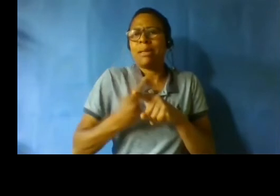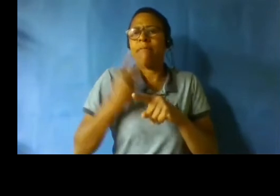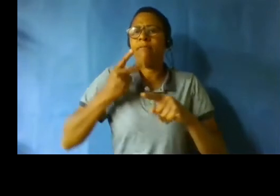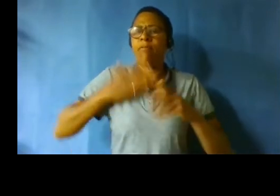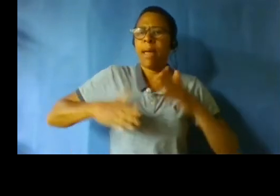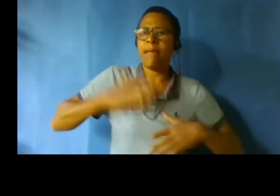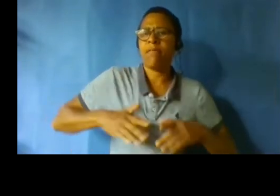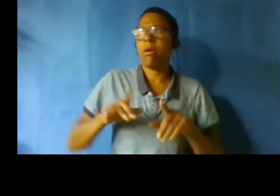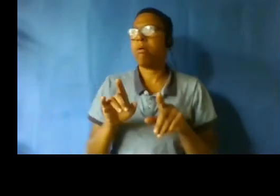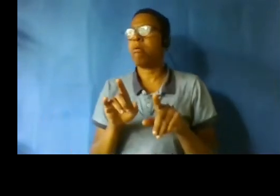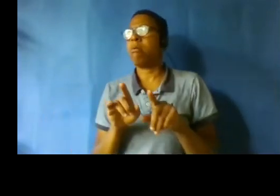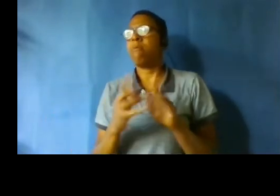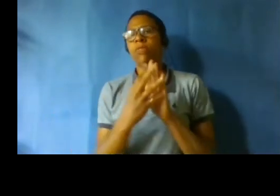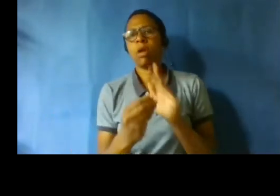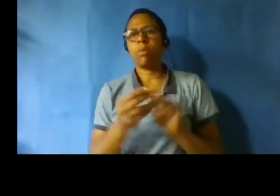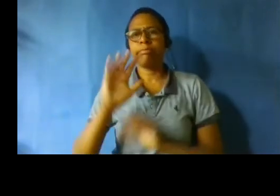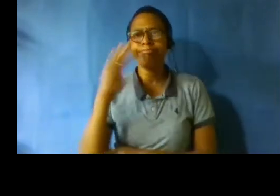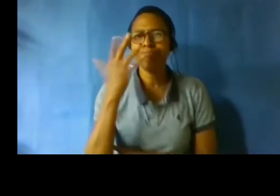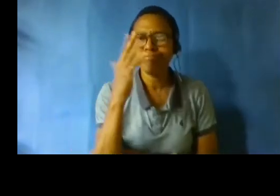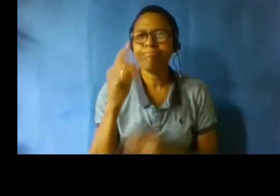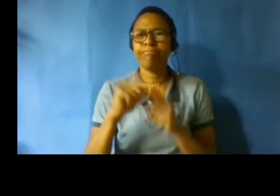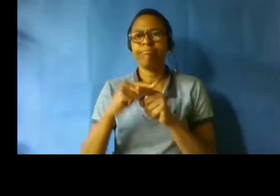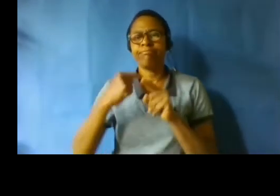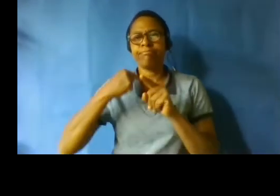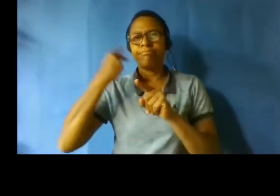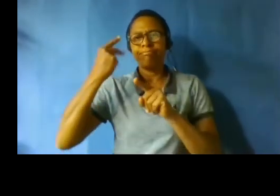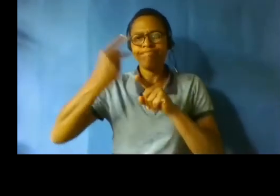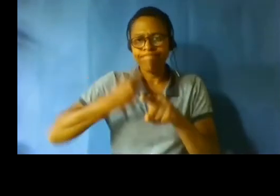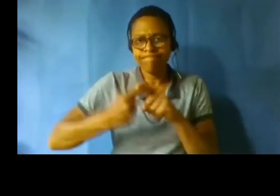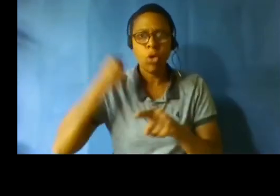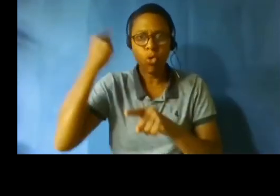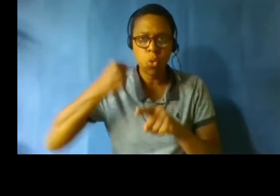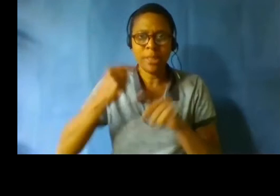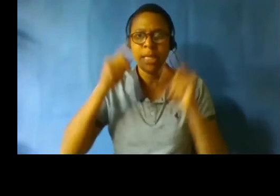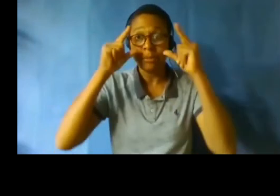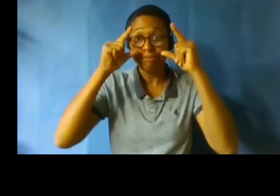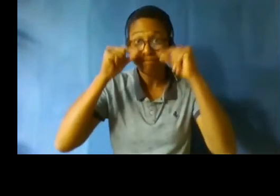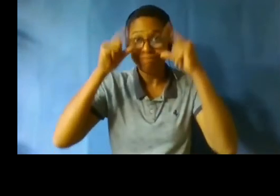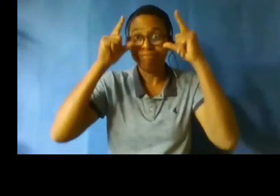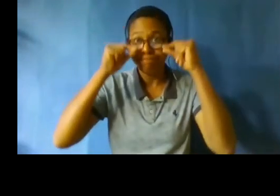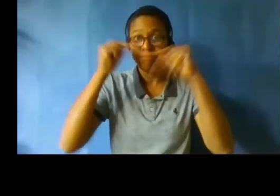hand flapping repeated noises clapping hard blinking rocking and clicking this